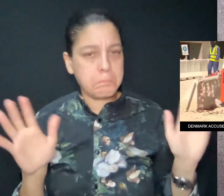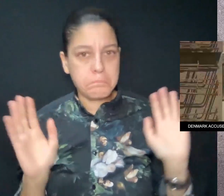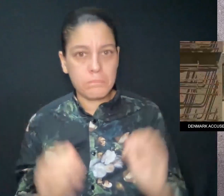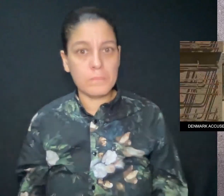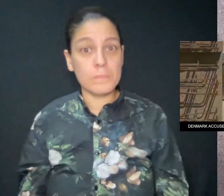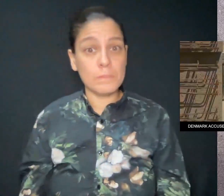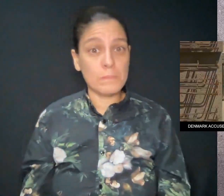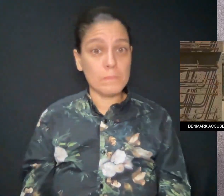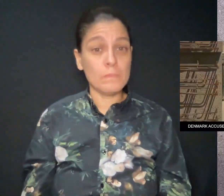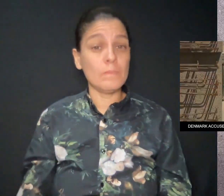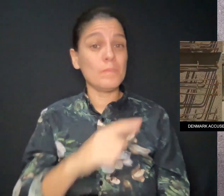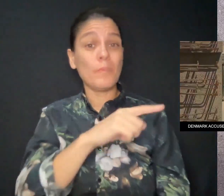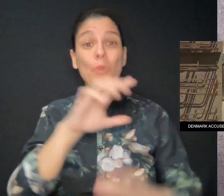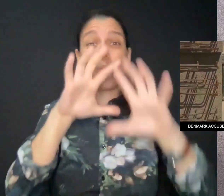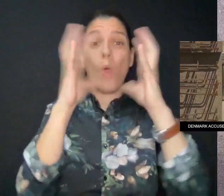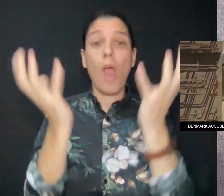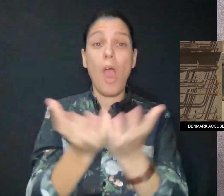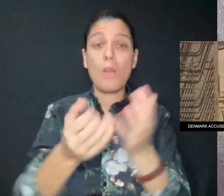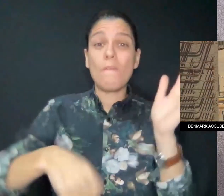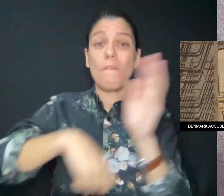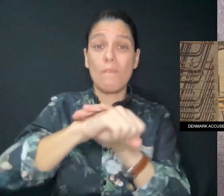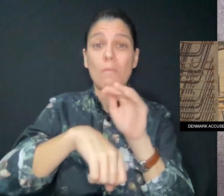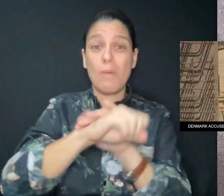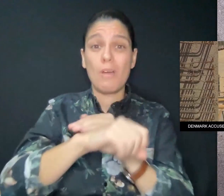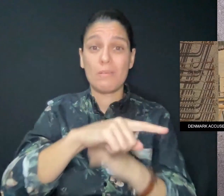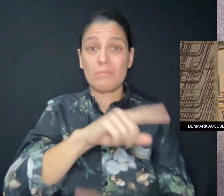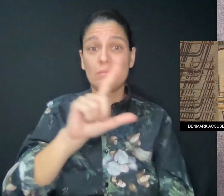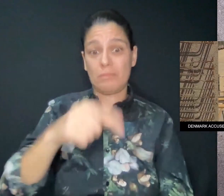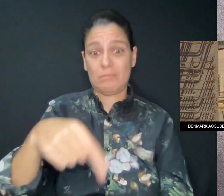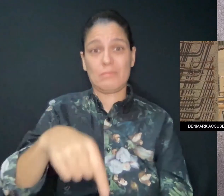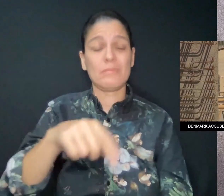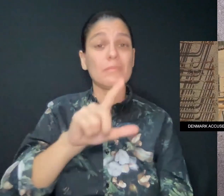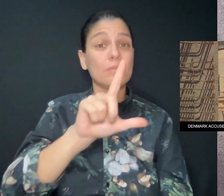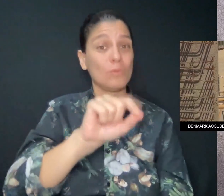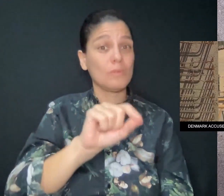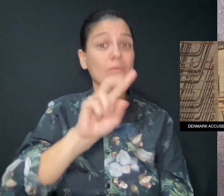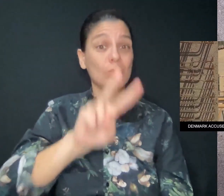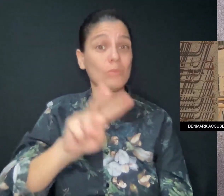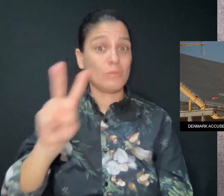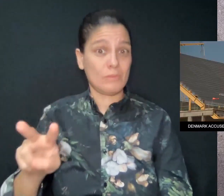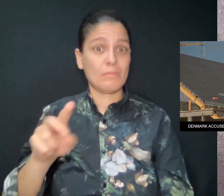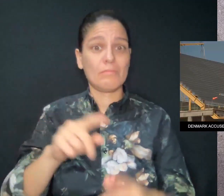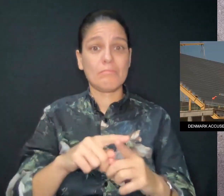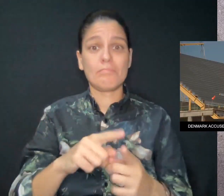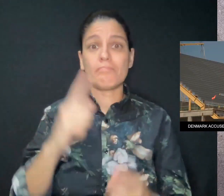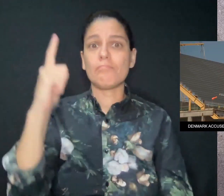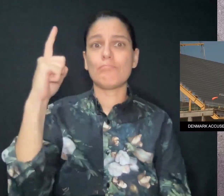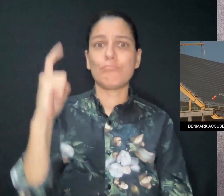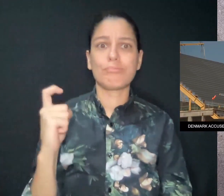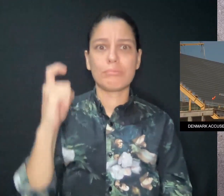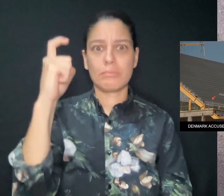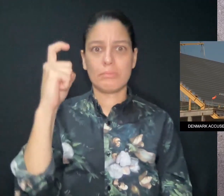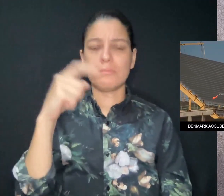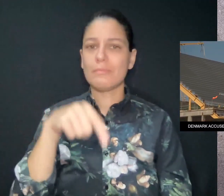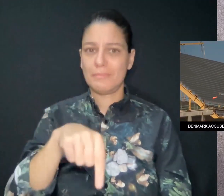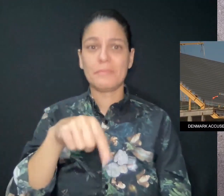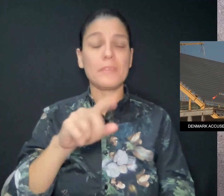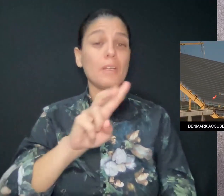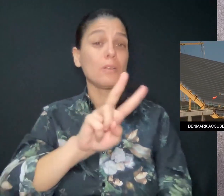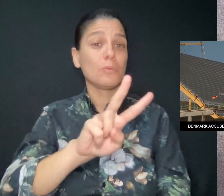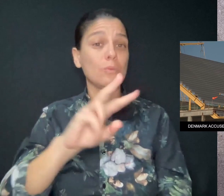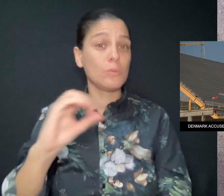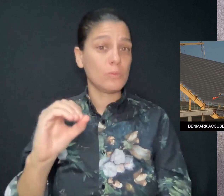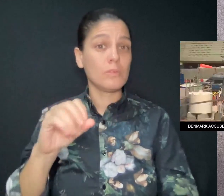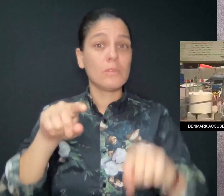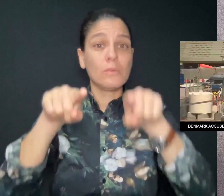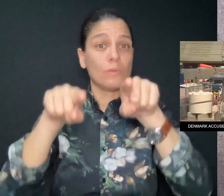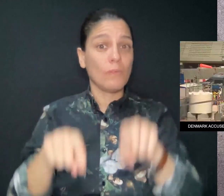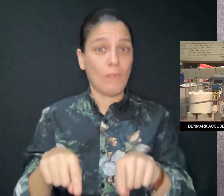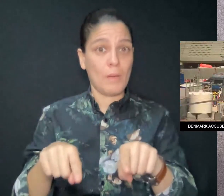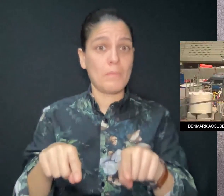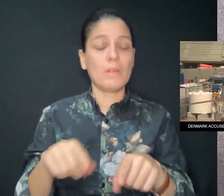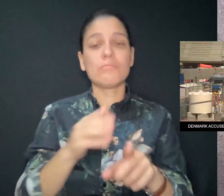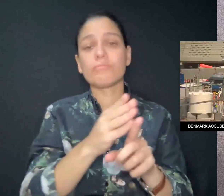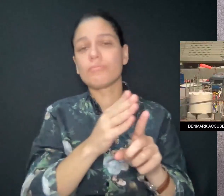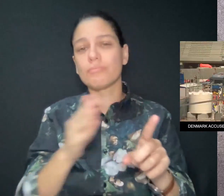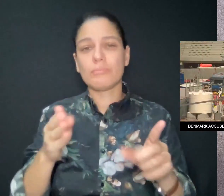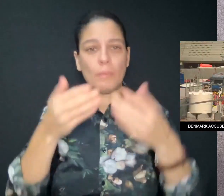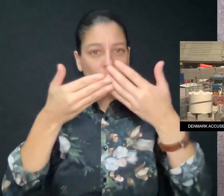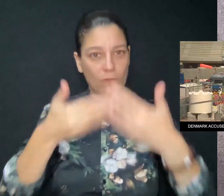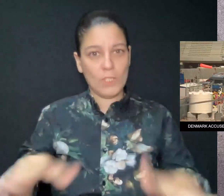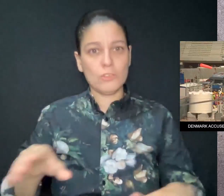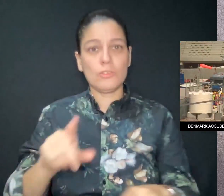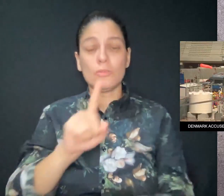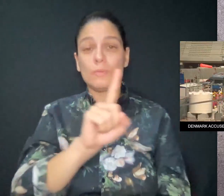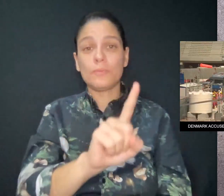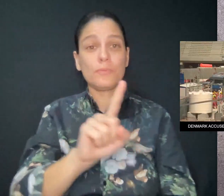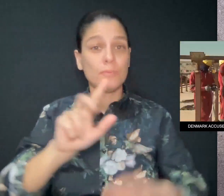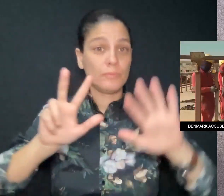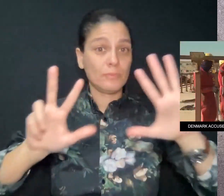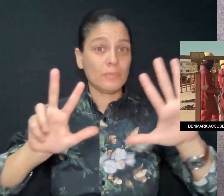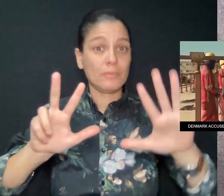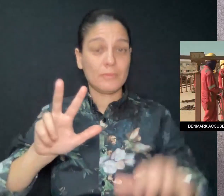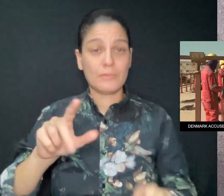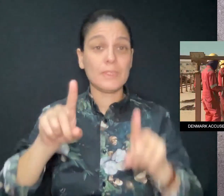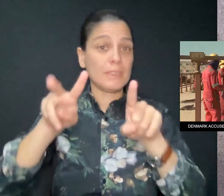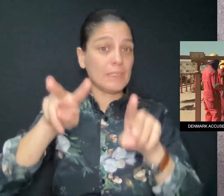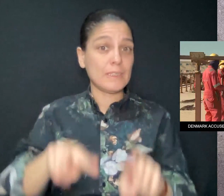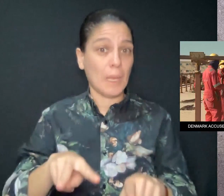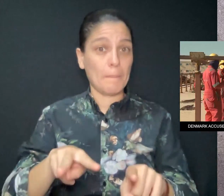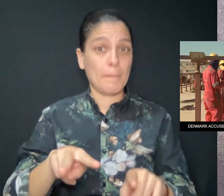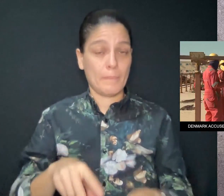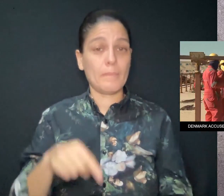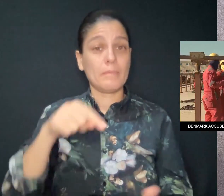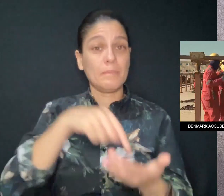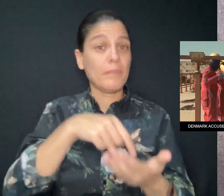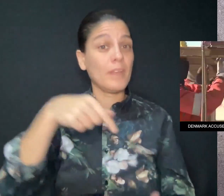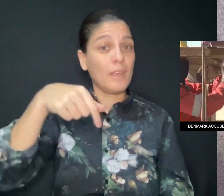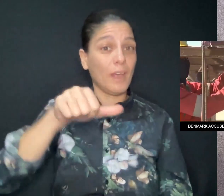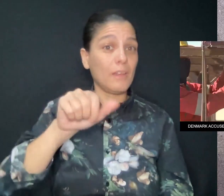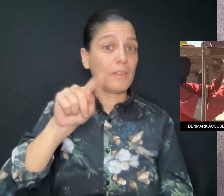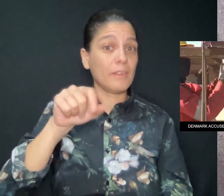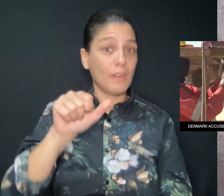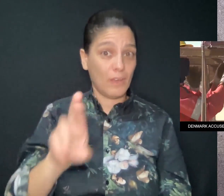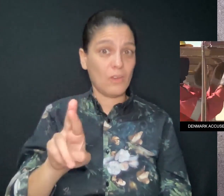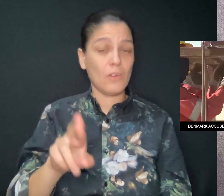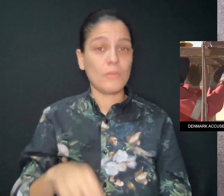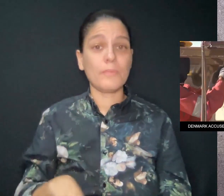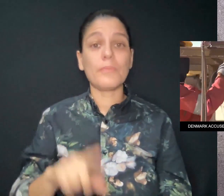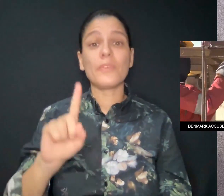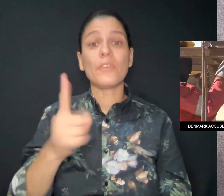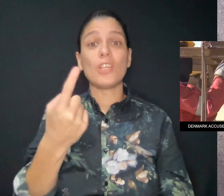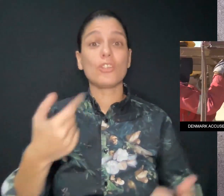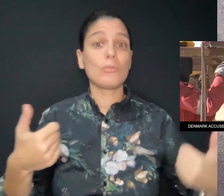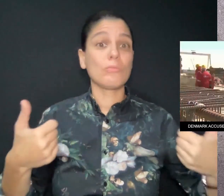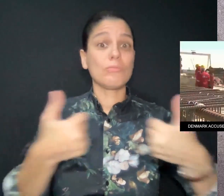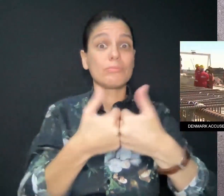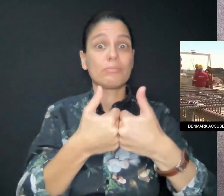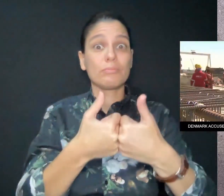the 2022 World Cup starts on November 20 and runs through December 18 in Qatar